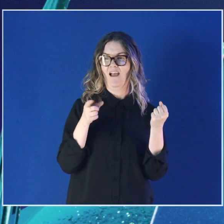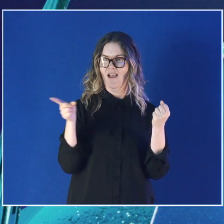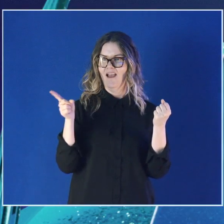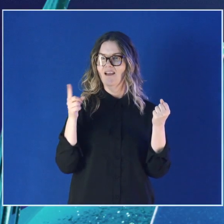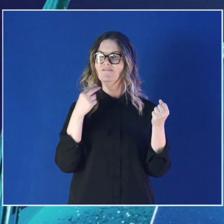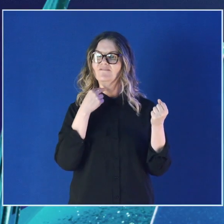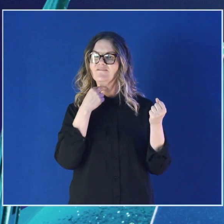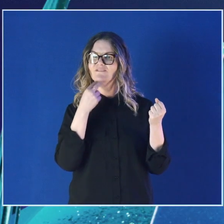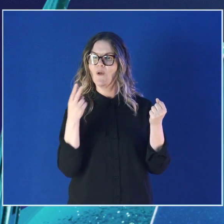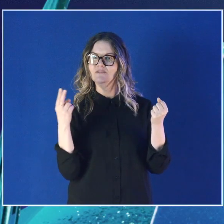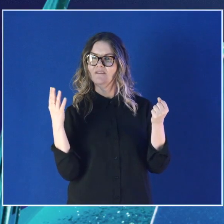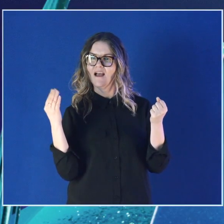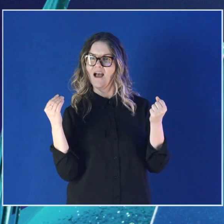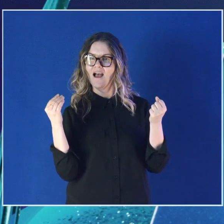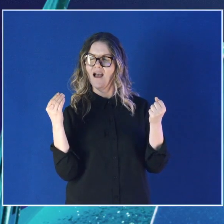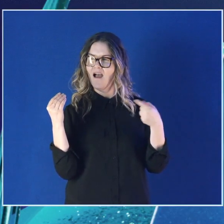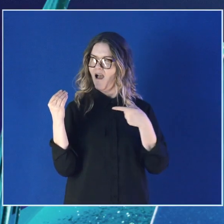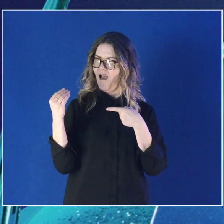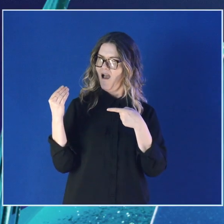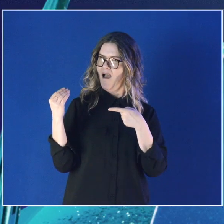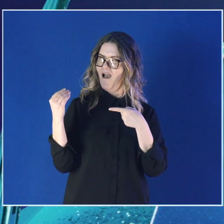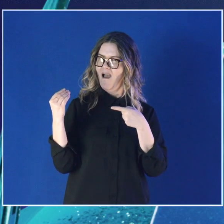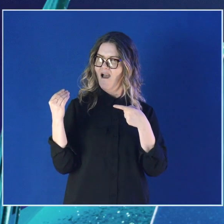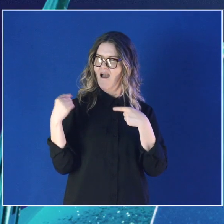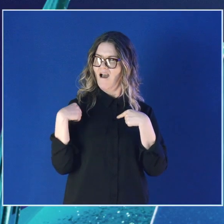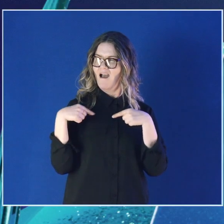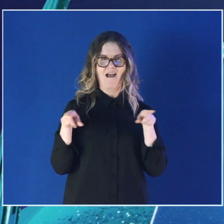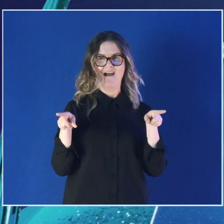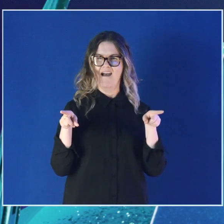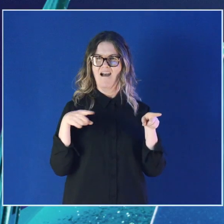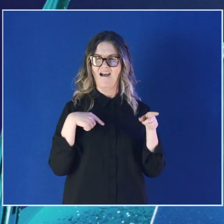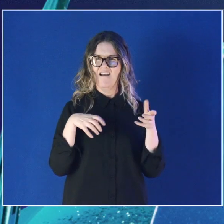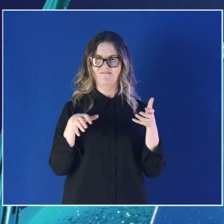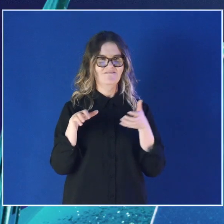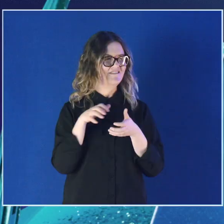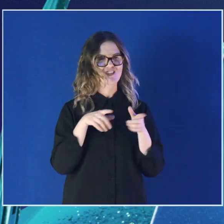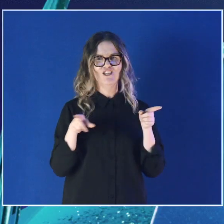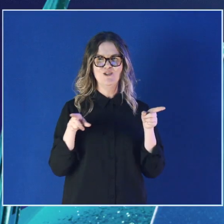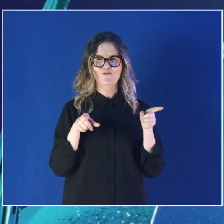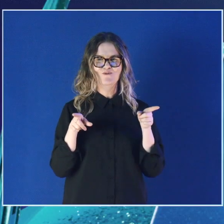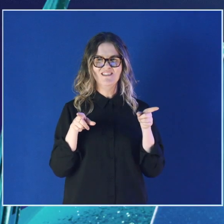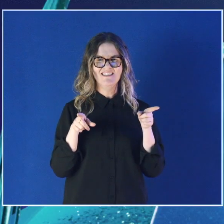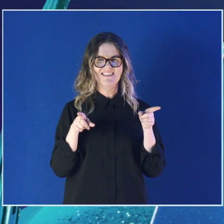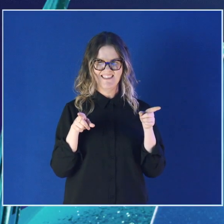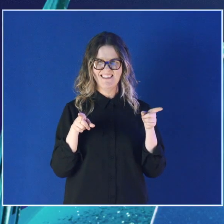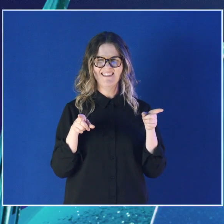I was confused why this person was asking those types of questions.